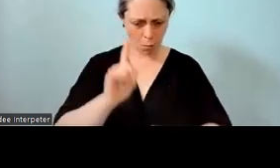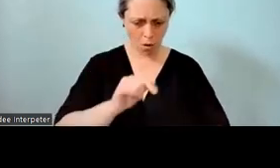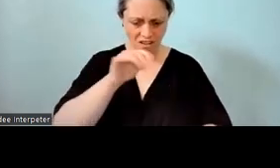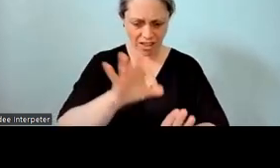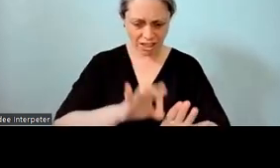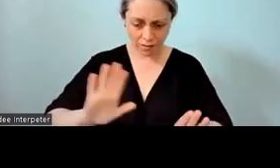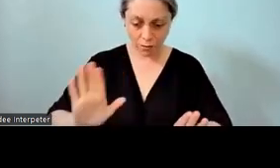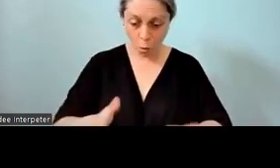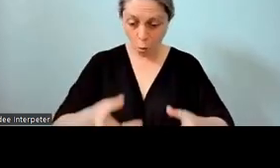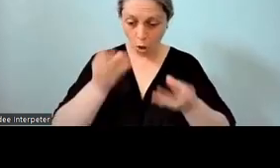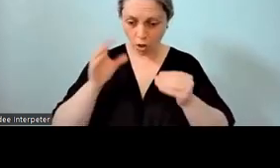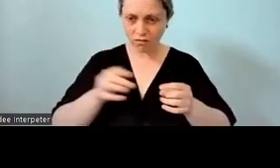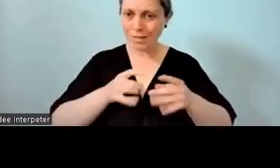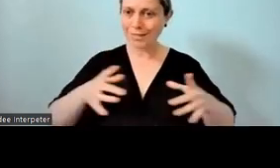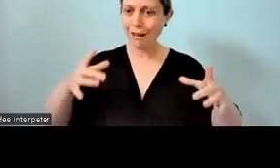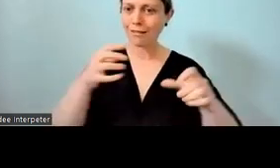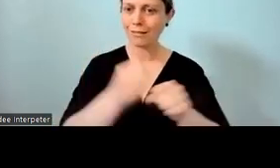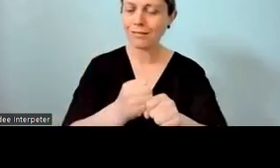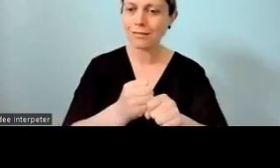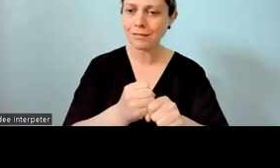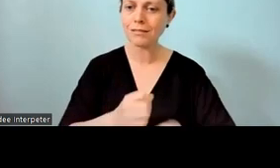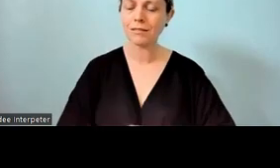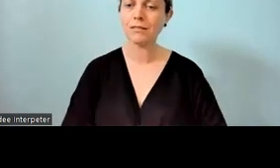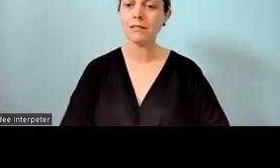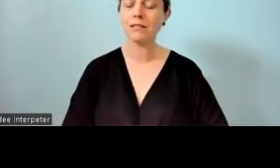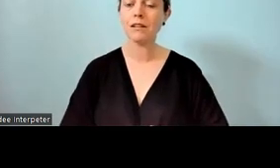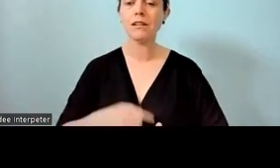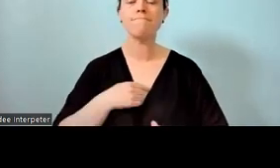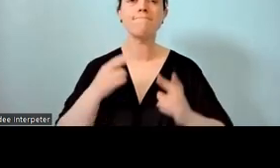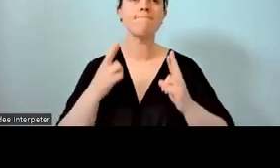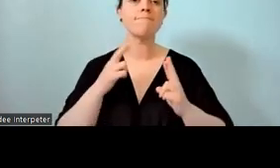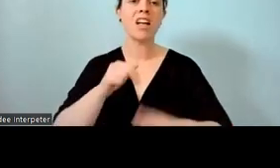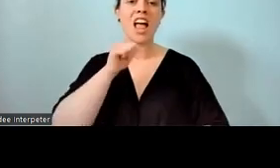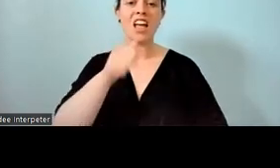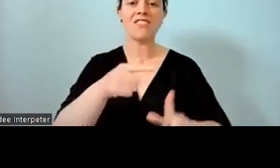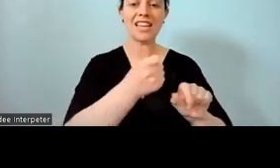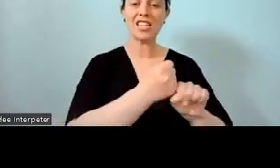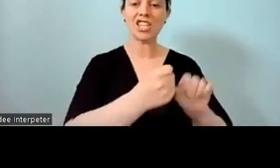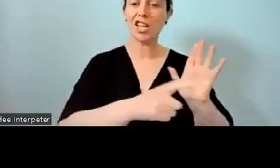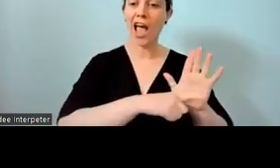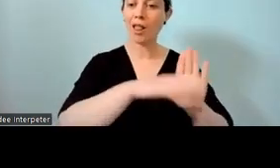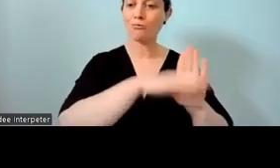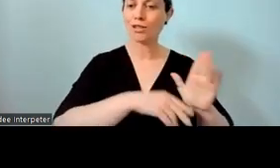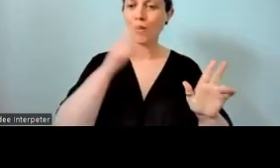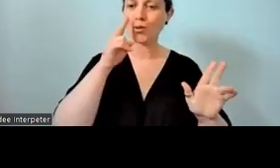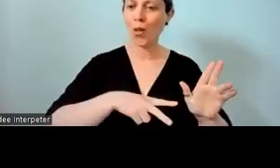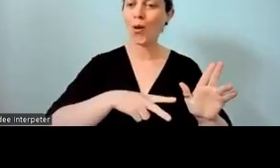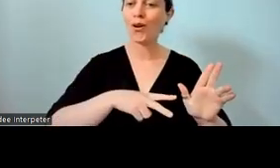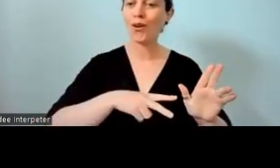And again, I'm hopeful that if you look at some of the EGL principles, you would see that pretty clearly.